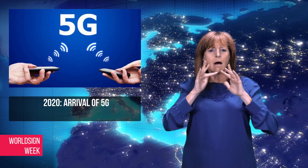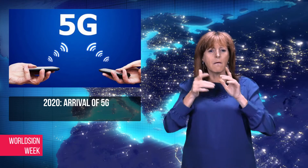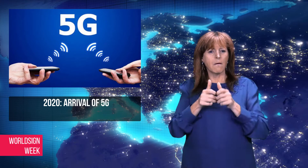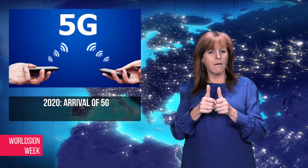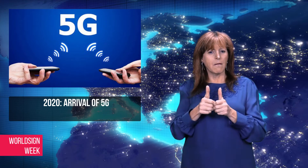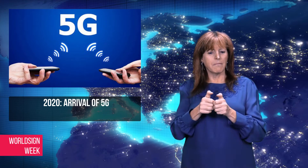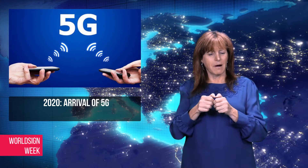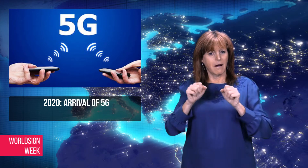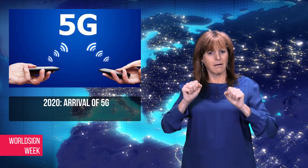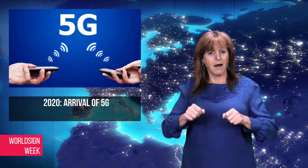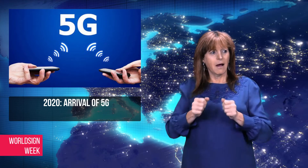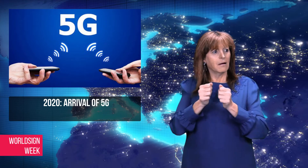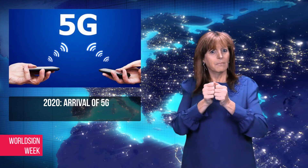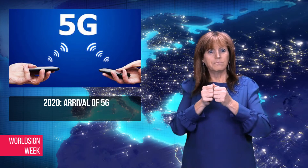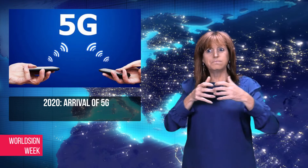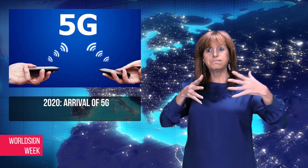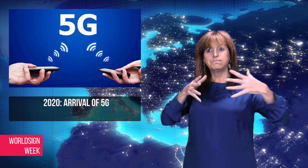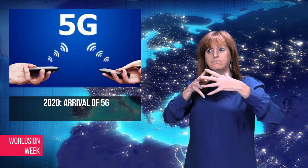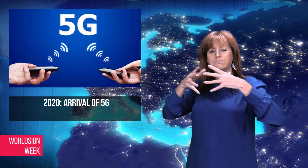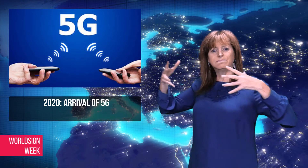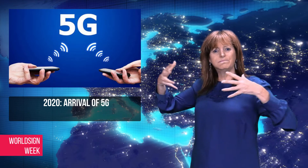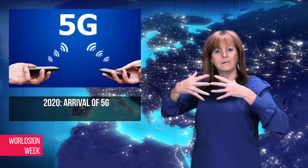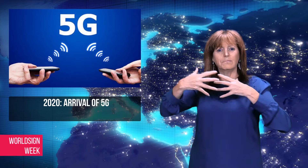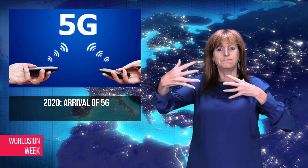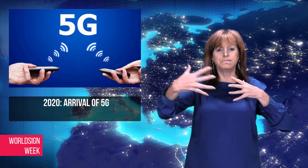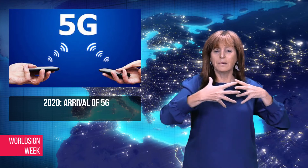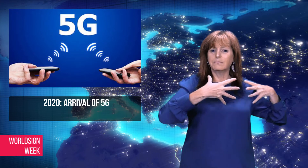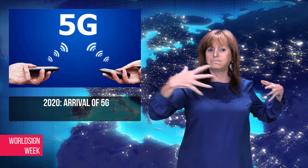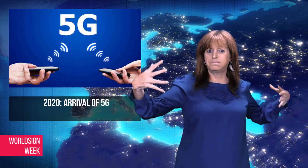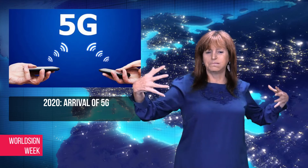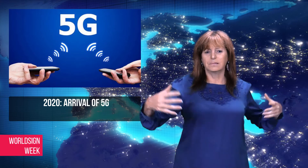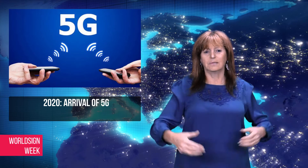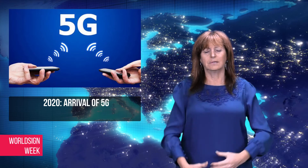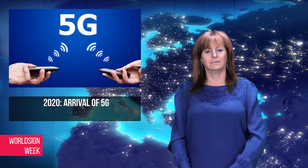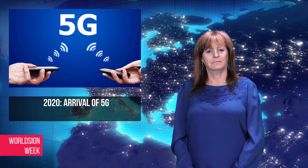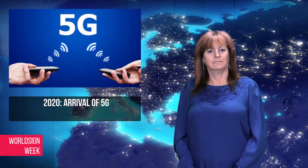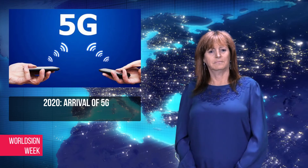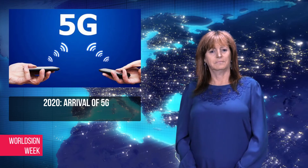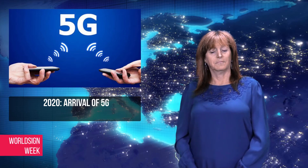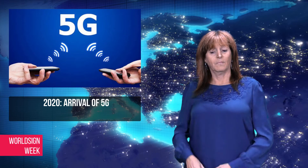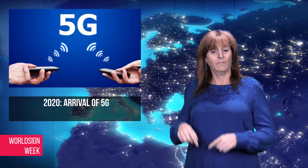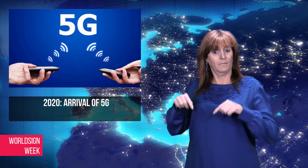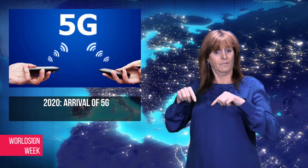5G technology which is fifth-generation mobile